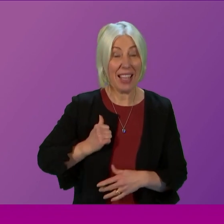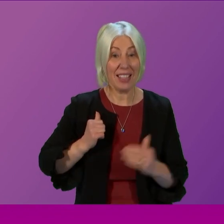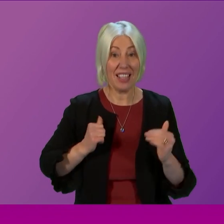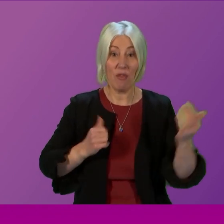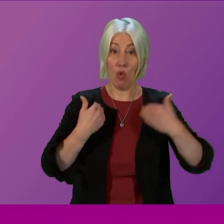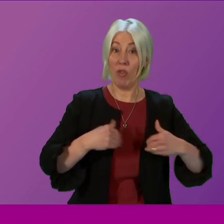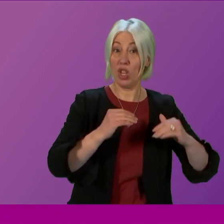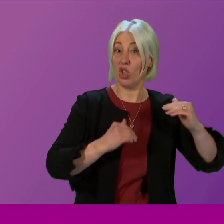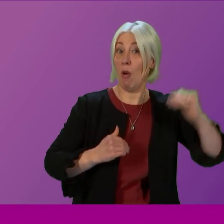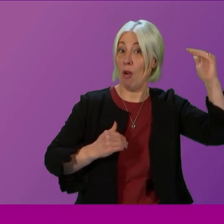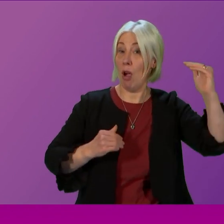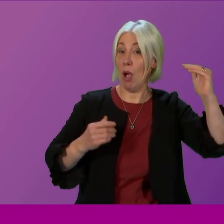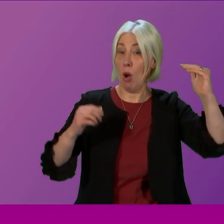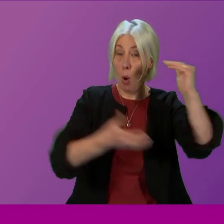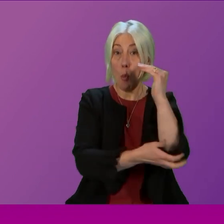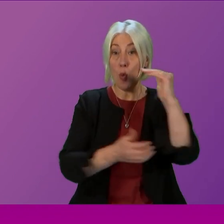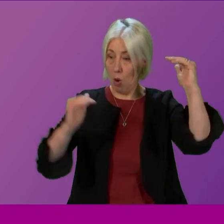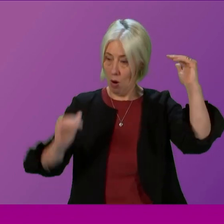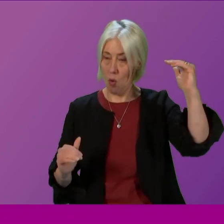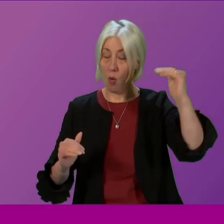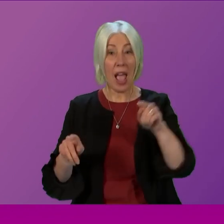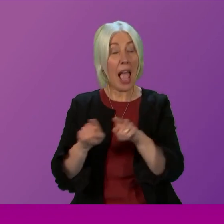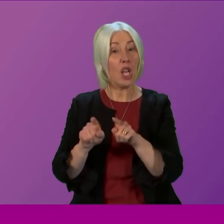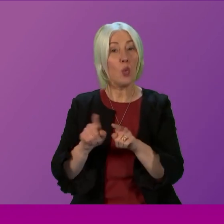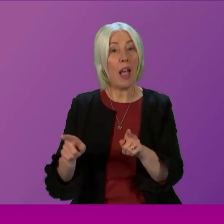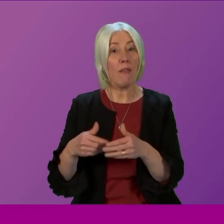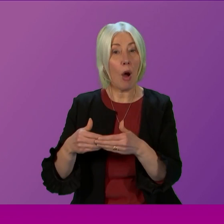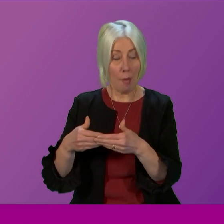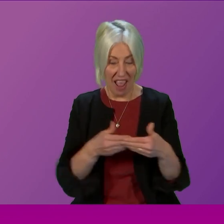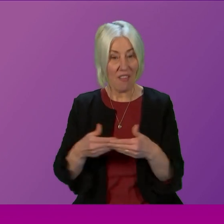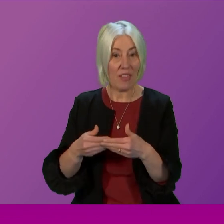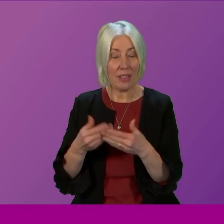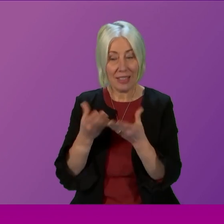in life expectancy to the widening gap between the advantaged and the disadvantaged in infant